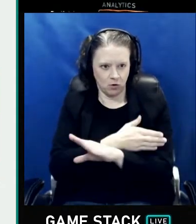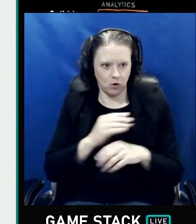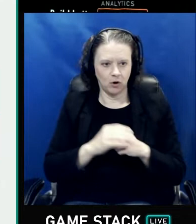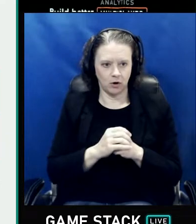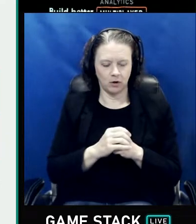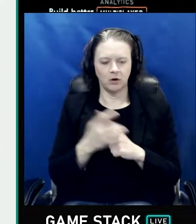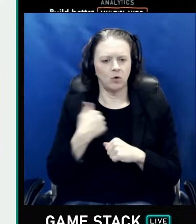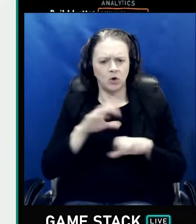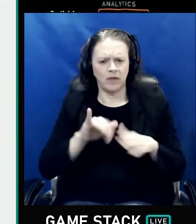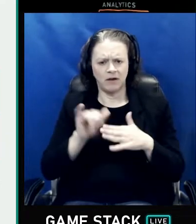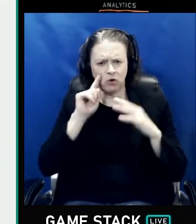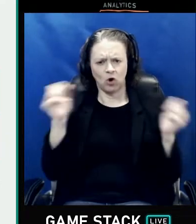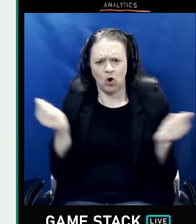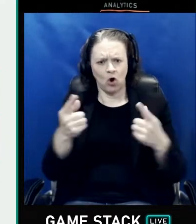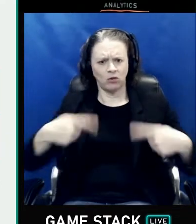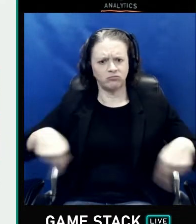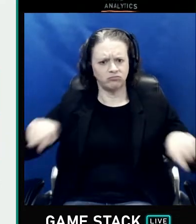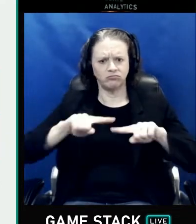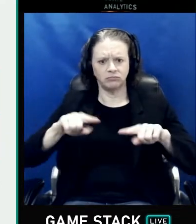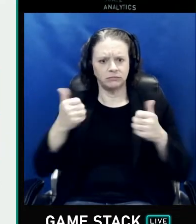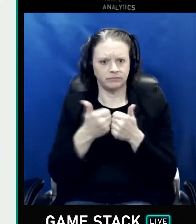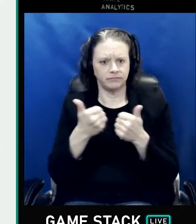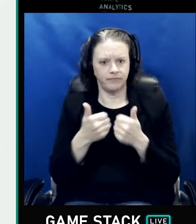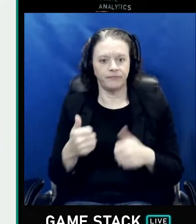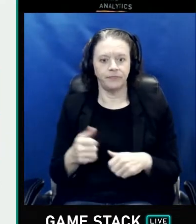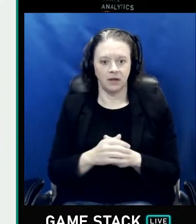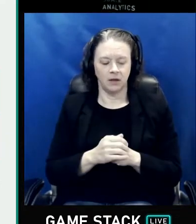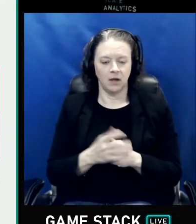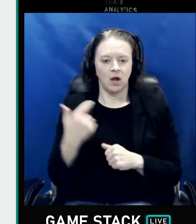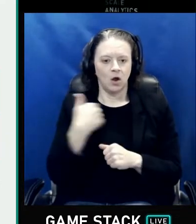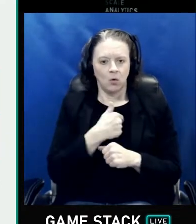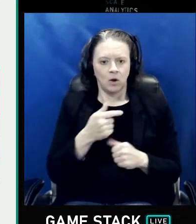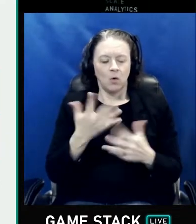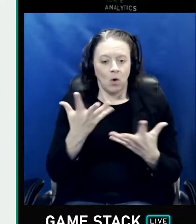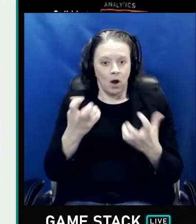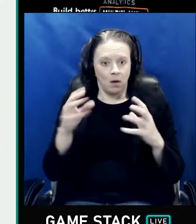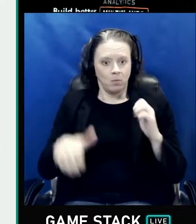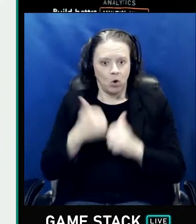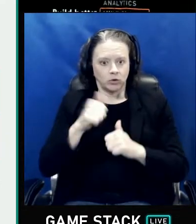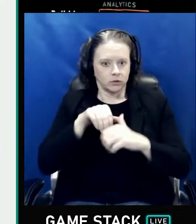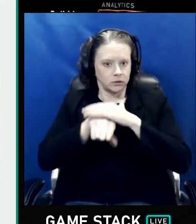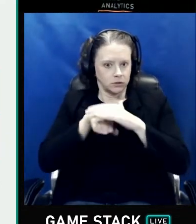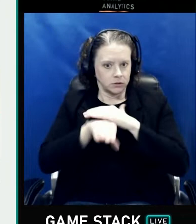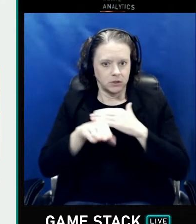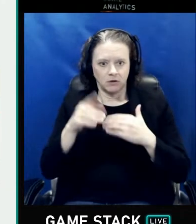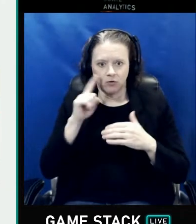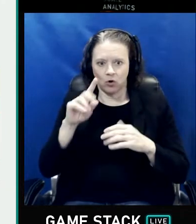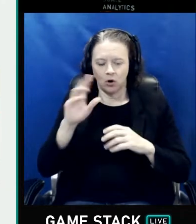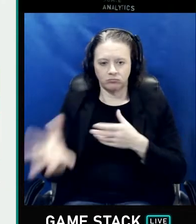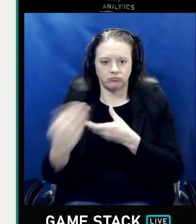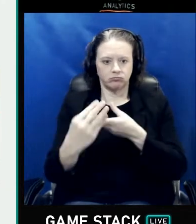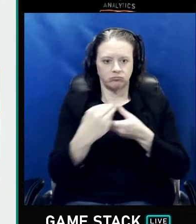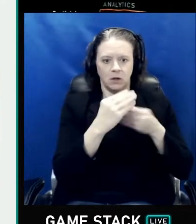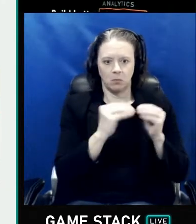Accessibility is really critical for getting people into your game. More people into your game in fact. Such as speech to text.